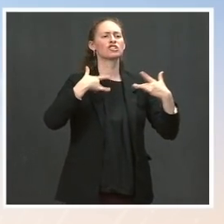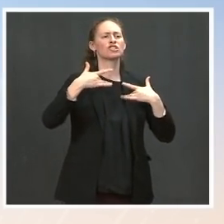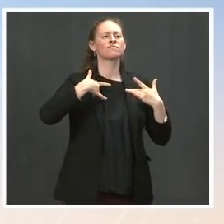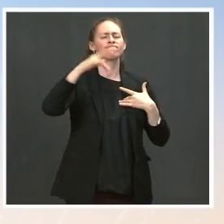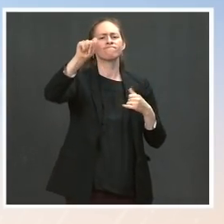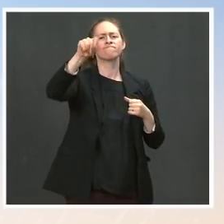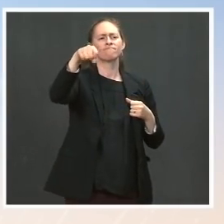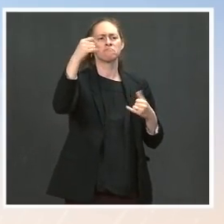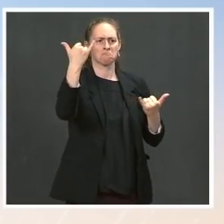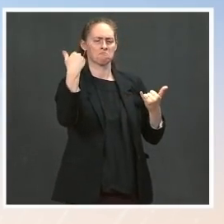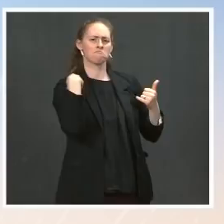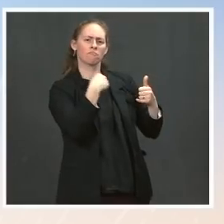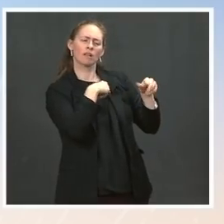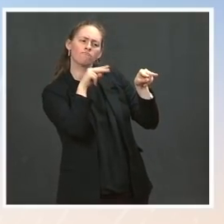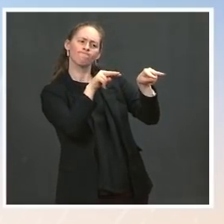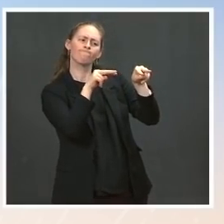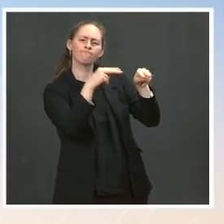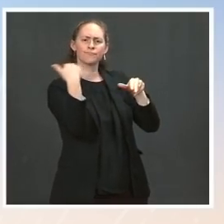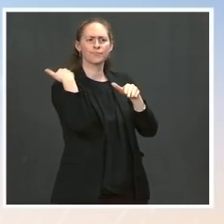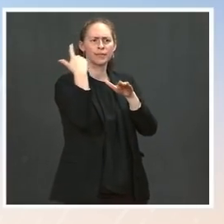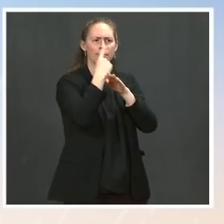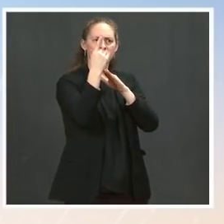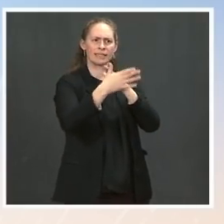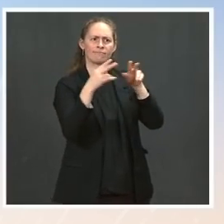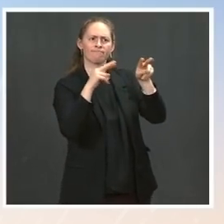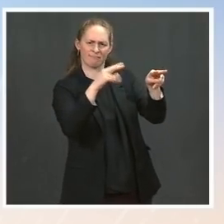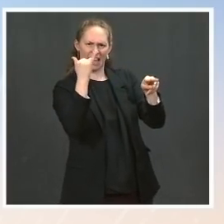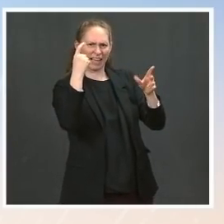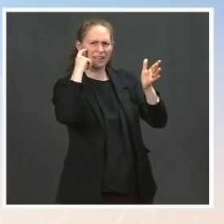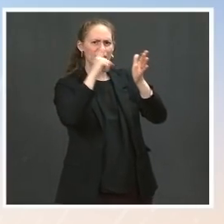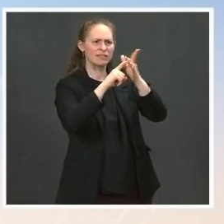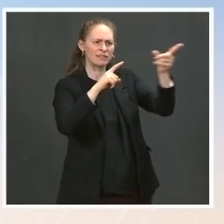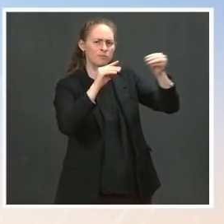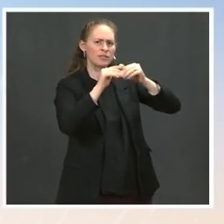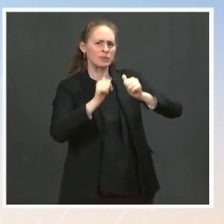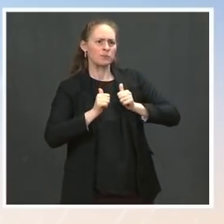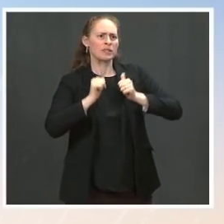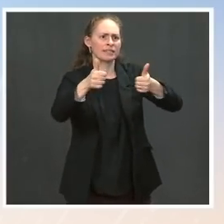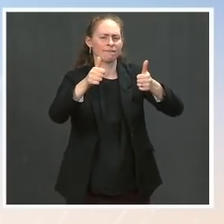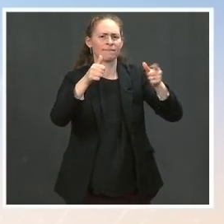about the increasing aggression of Russian forces on the border.